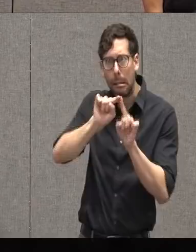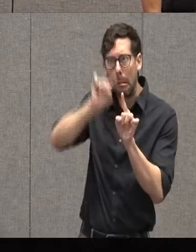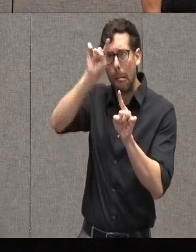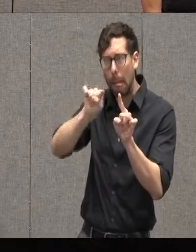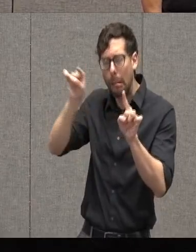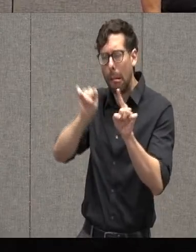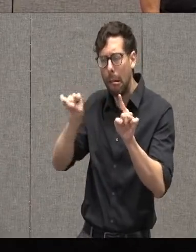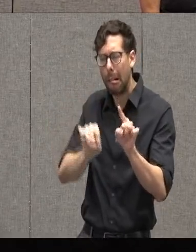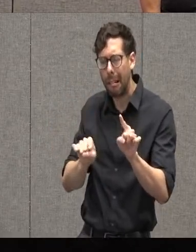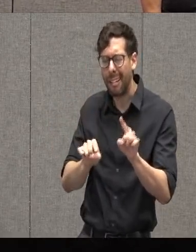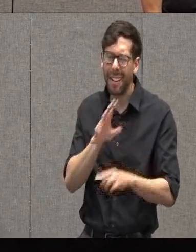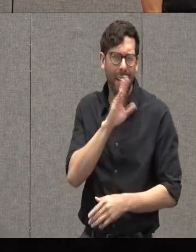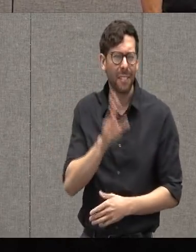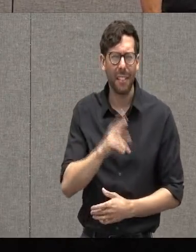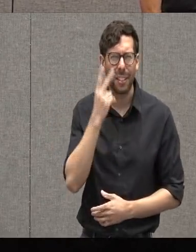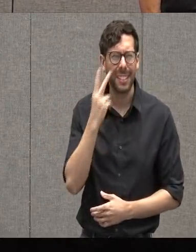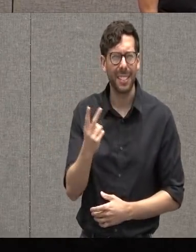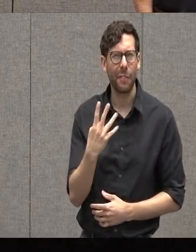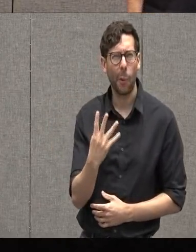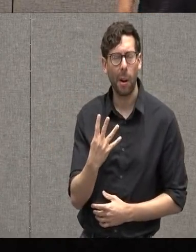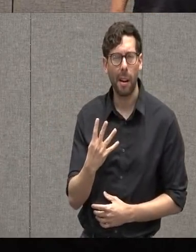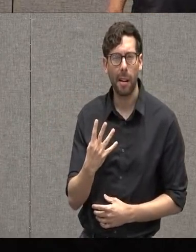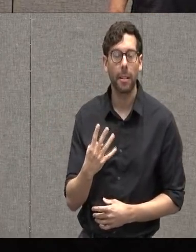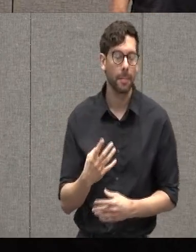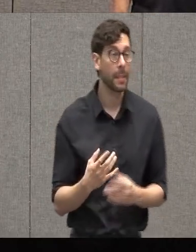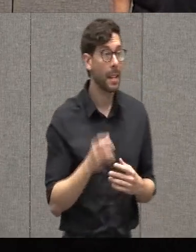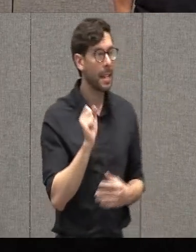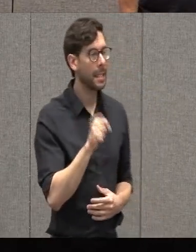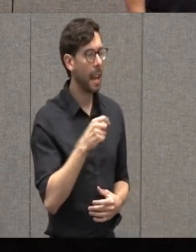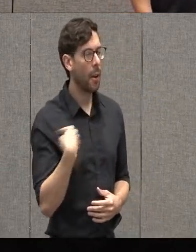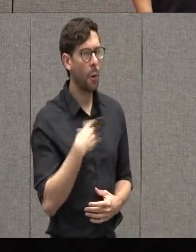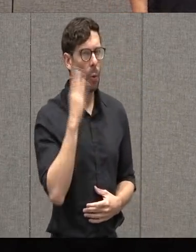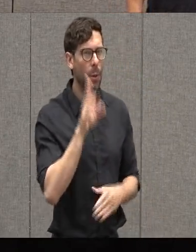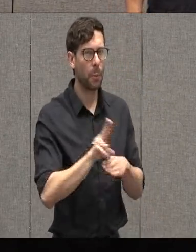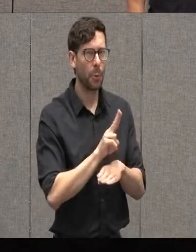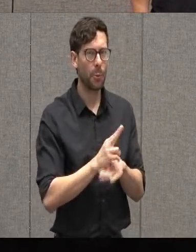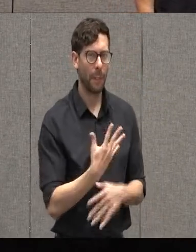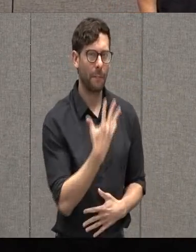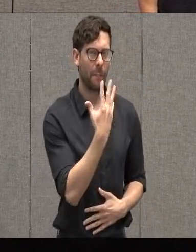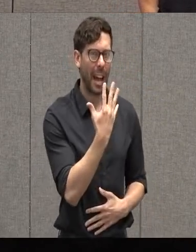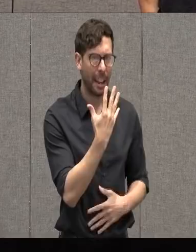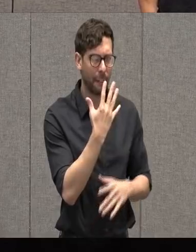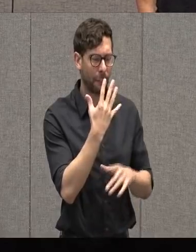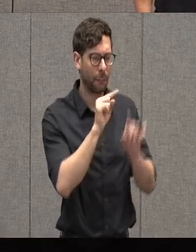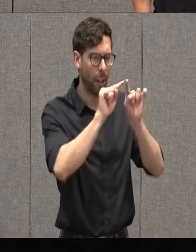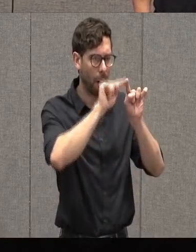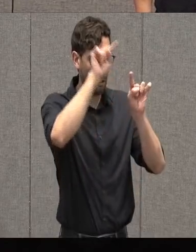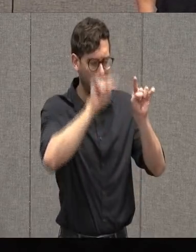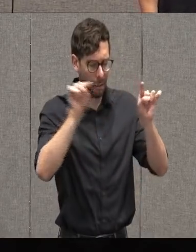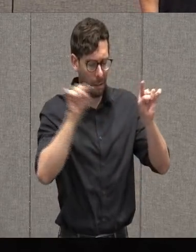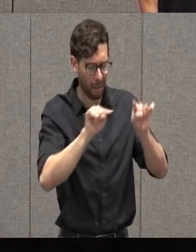But for this case, we're doing five points. Five points. So just like how Ms. Abby just showed us,